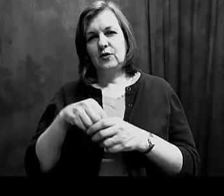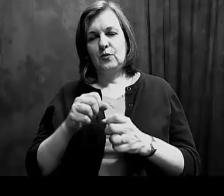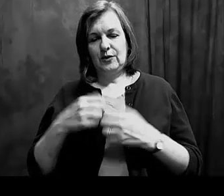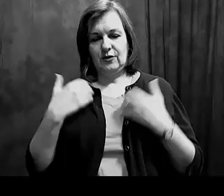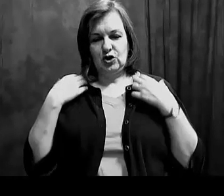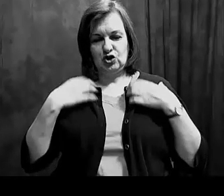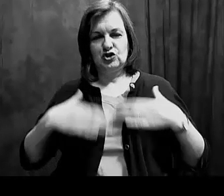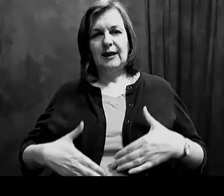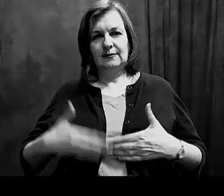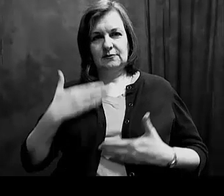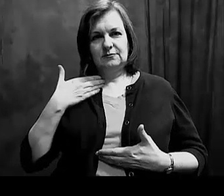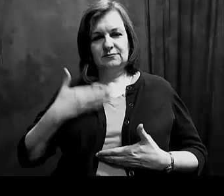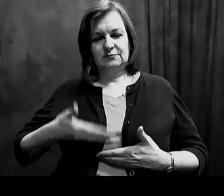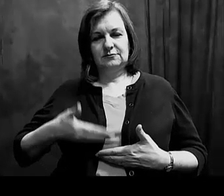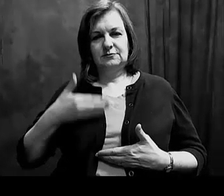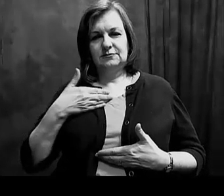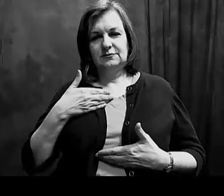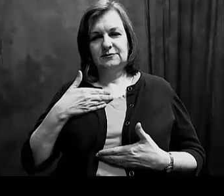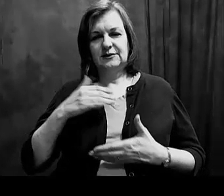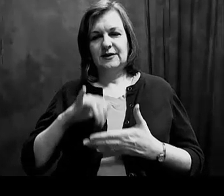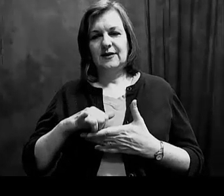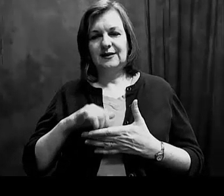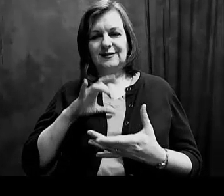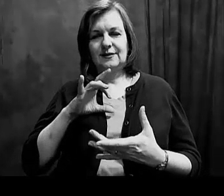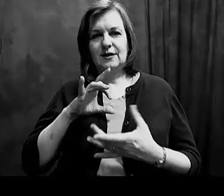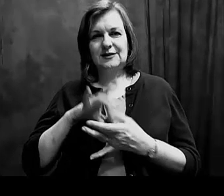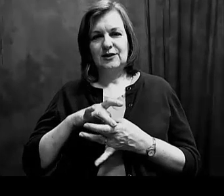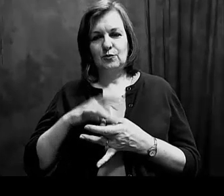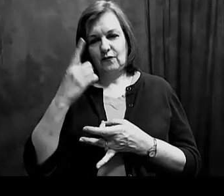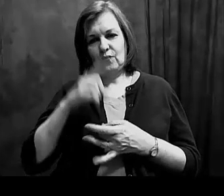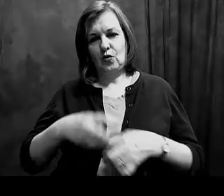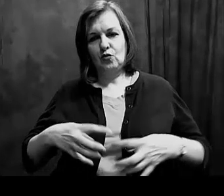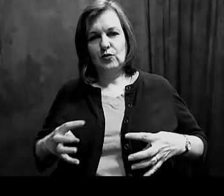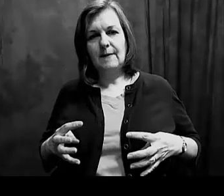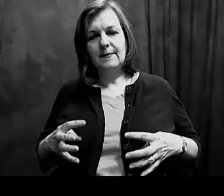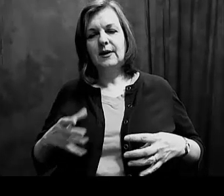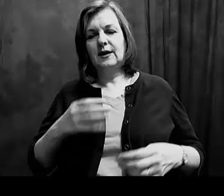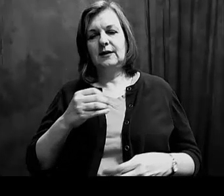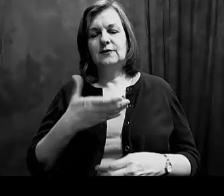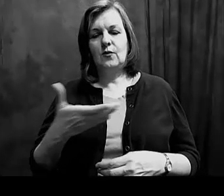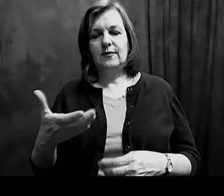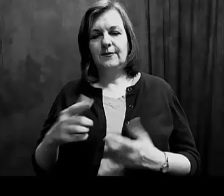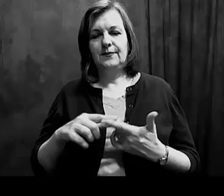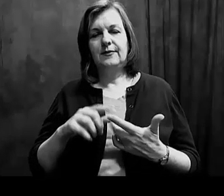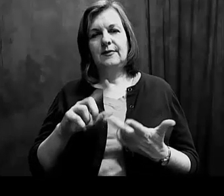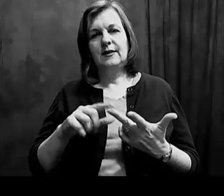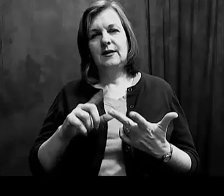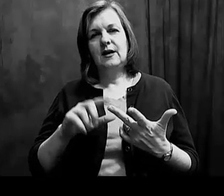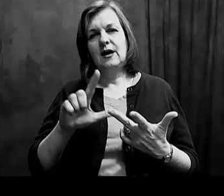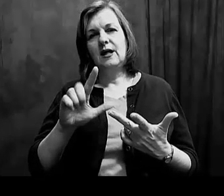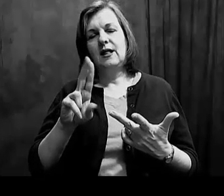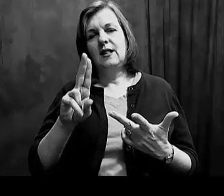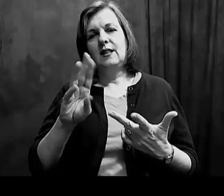and so these are gonna be attachment points for ribs and so on and then your lumbar vertebrae